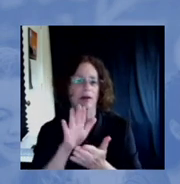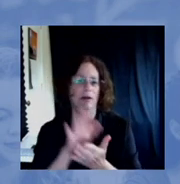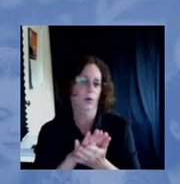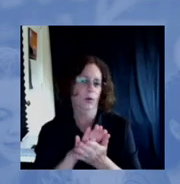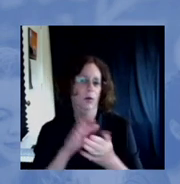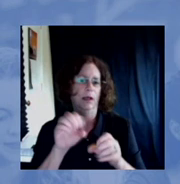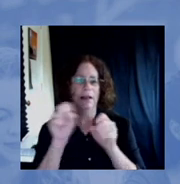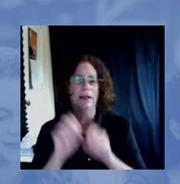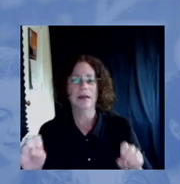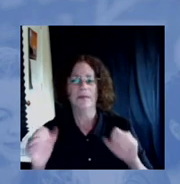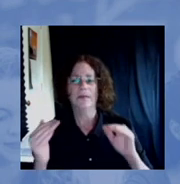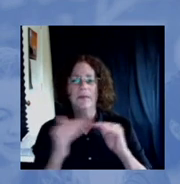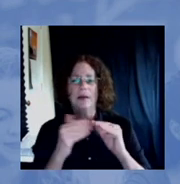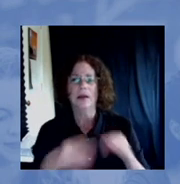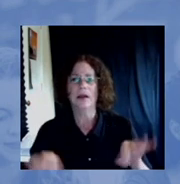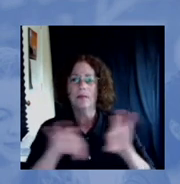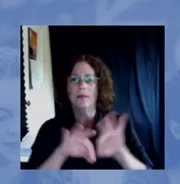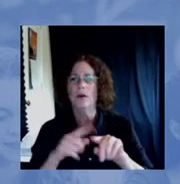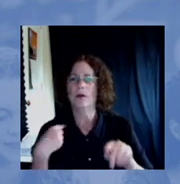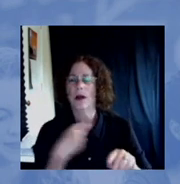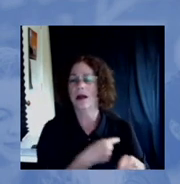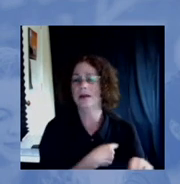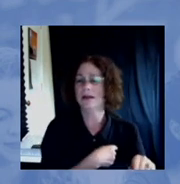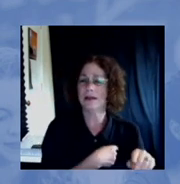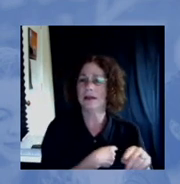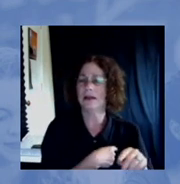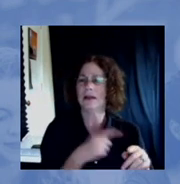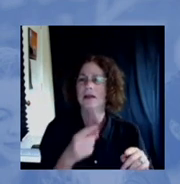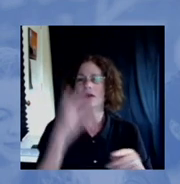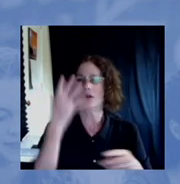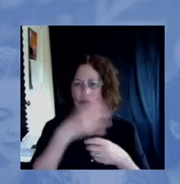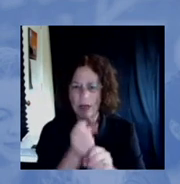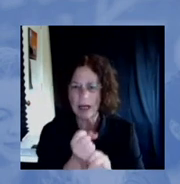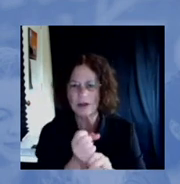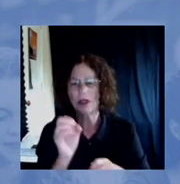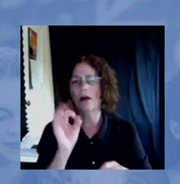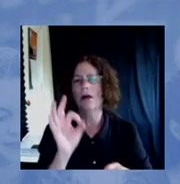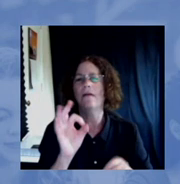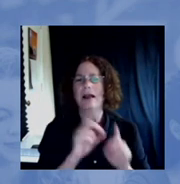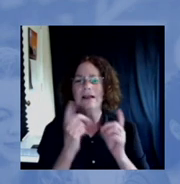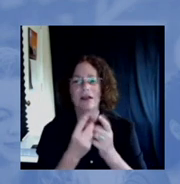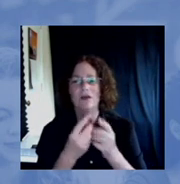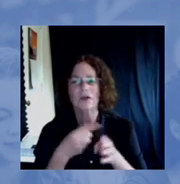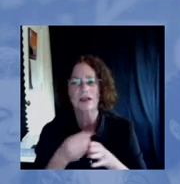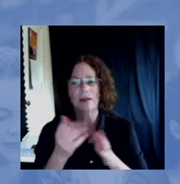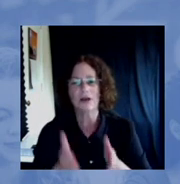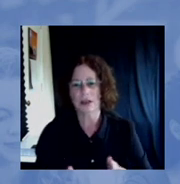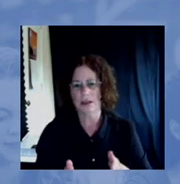EQUALLY IMPORTANT TO US WAS THE CREATION OF A DISTRICT SPECIALIST, THIS IS A PROFESSIONAL